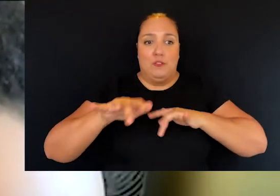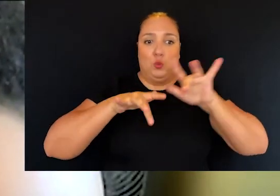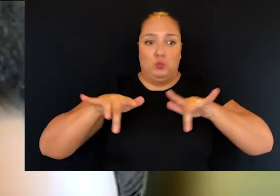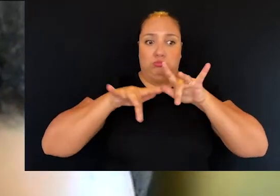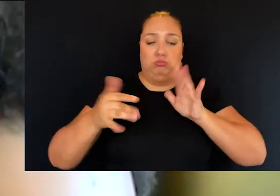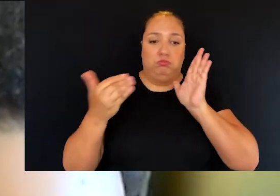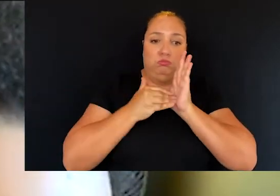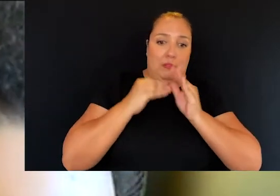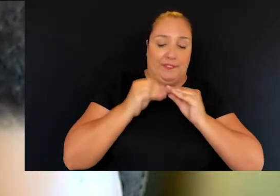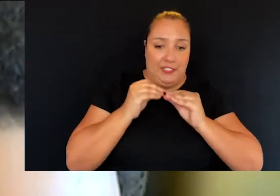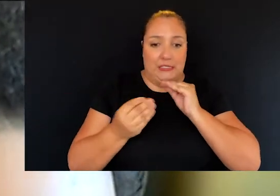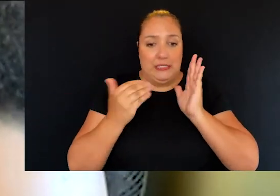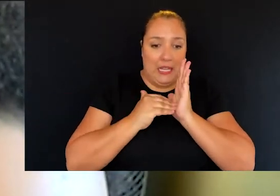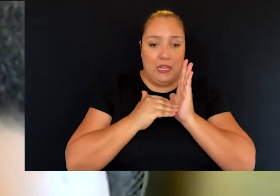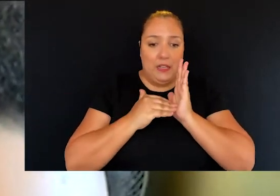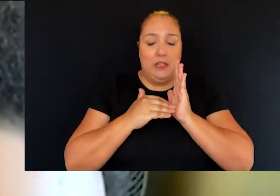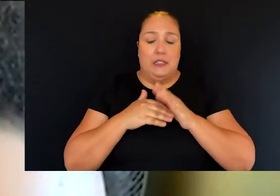There, there is a--